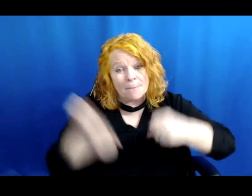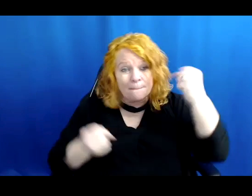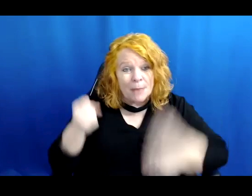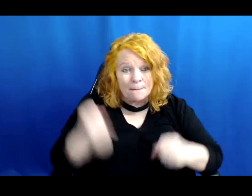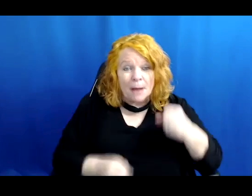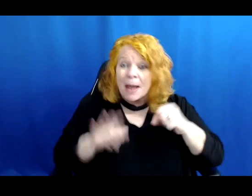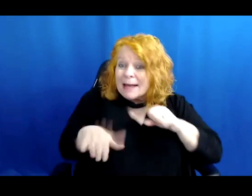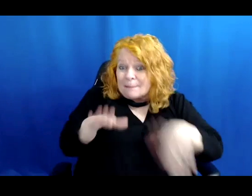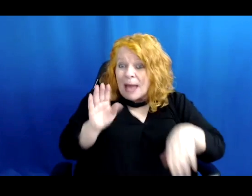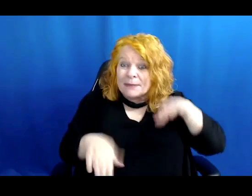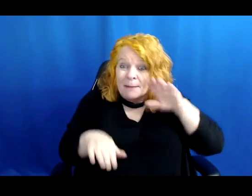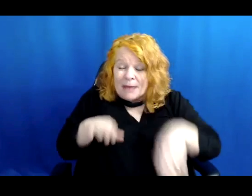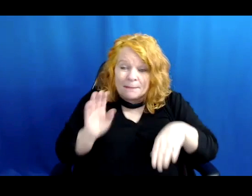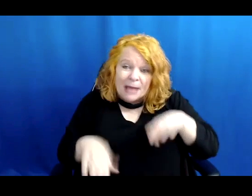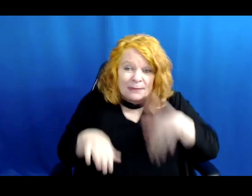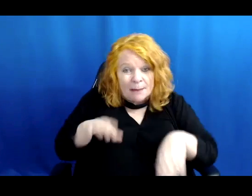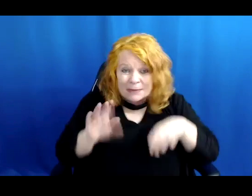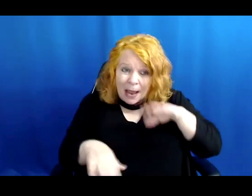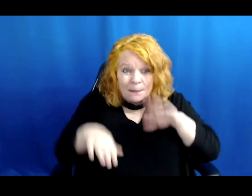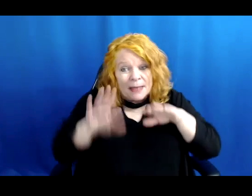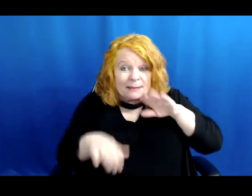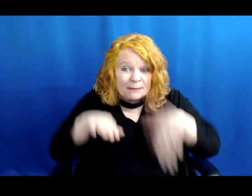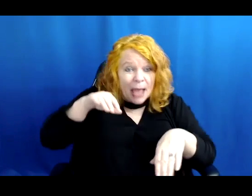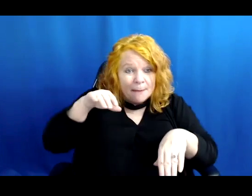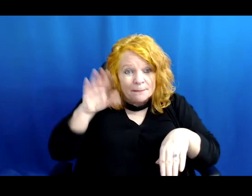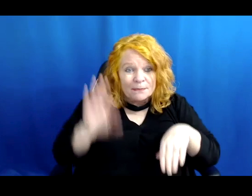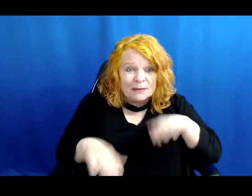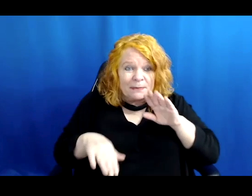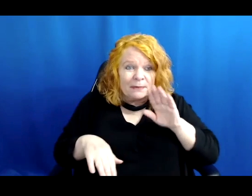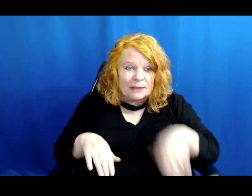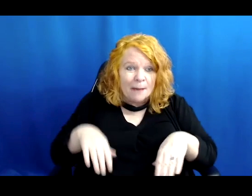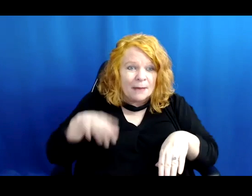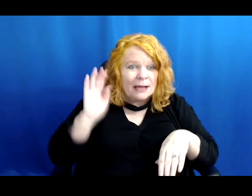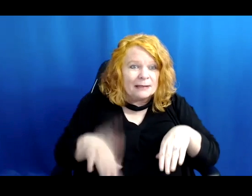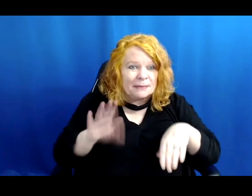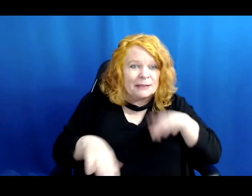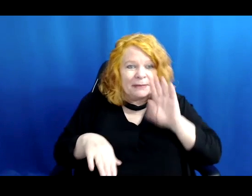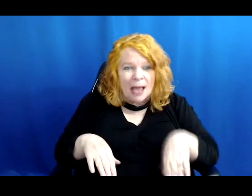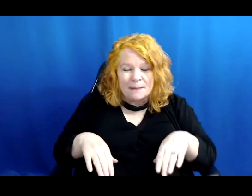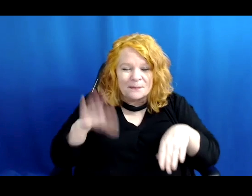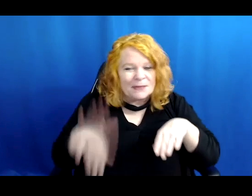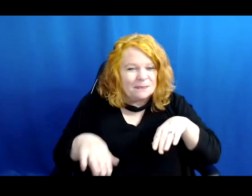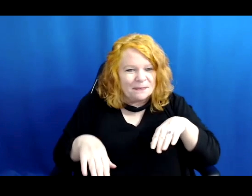tap, tip, tap, tap-itty tap. tip, tap, tip, tap, tap-itty tap.